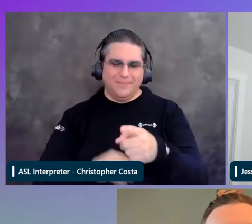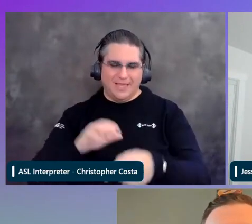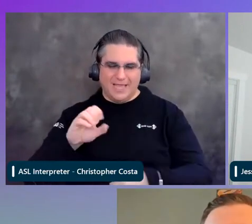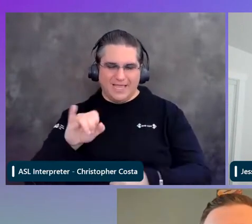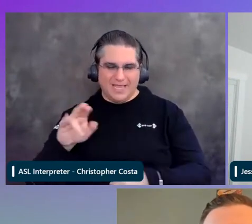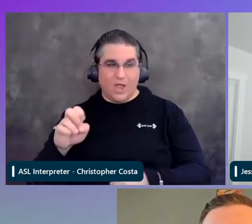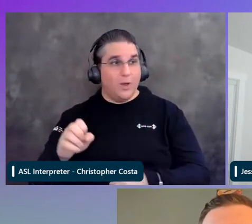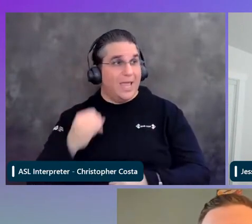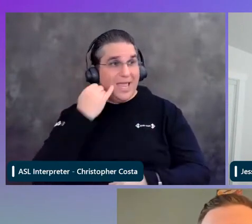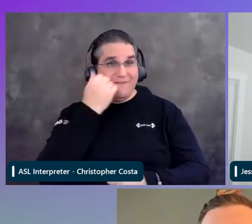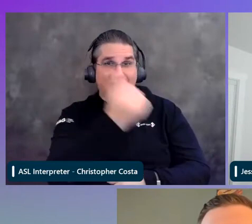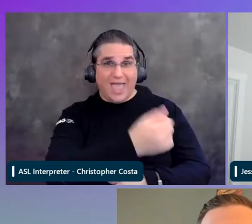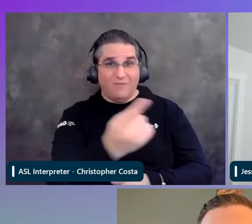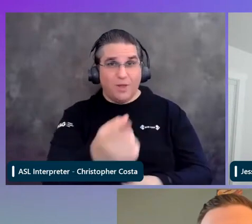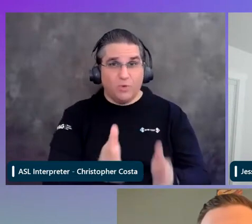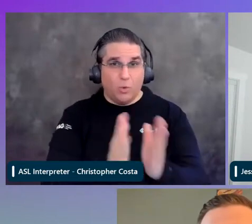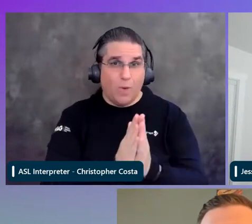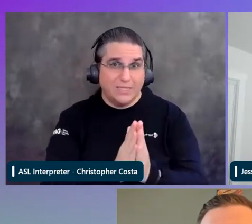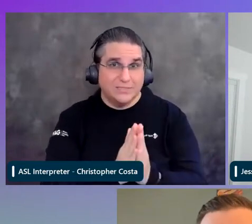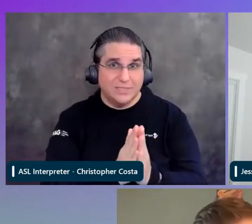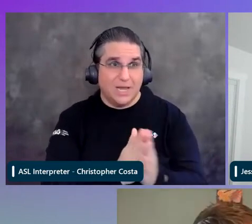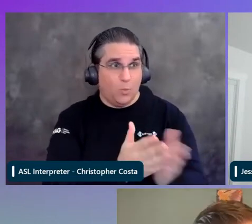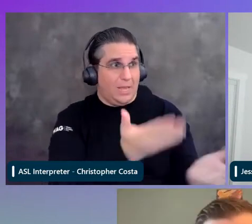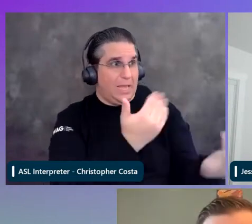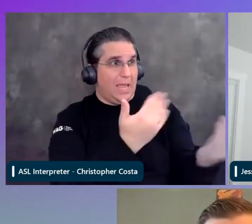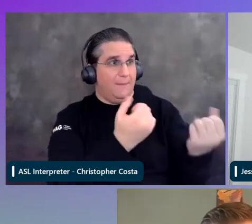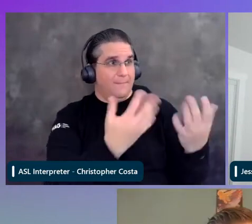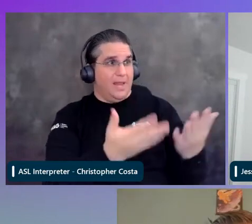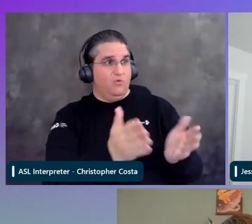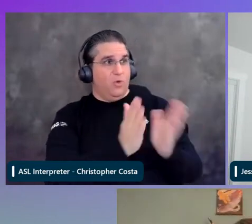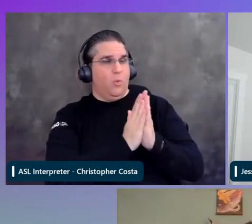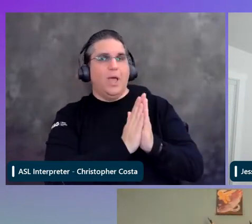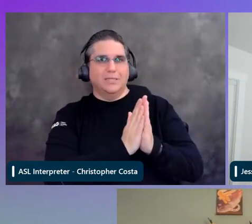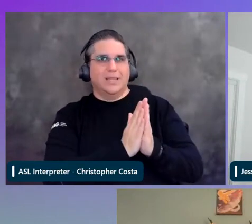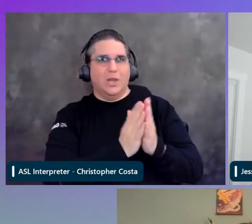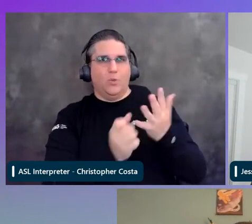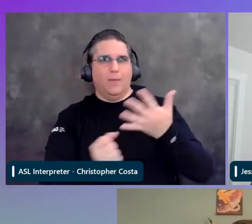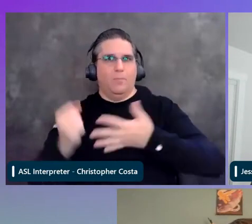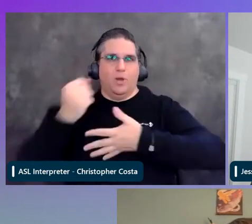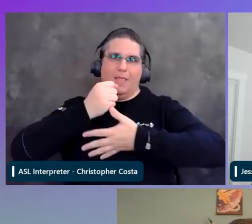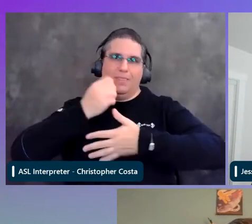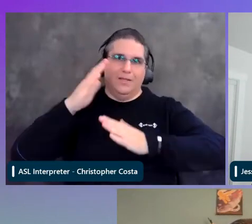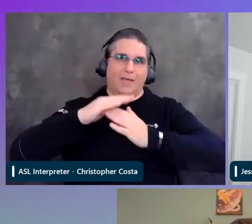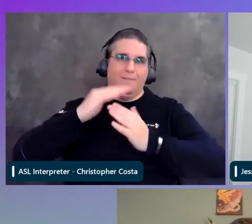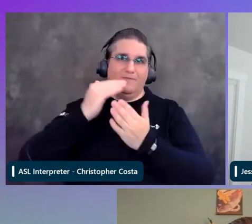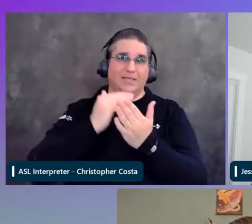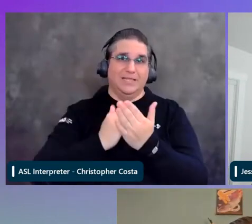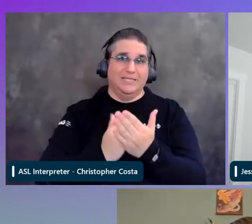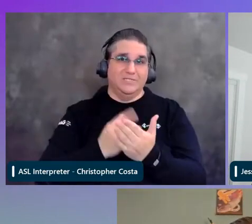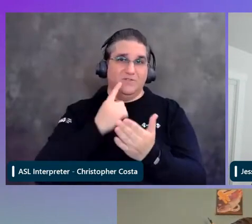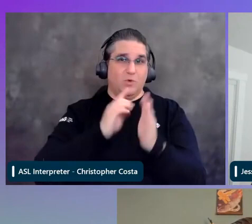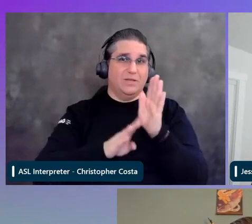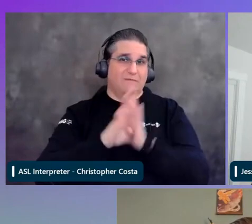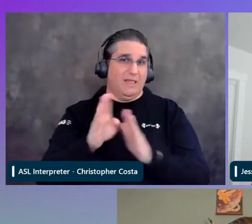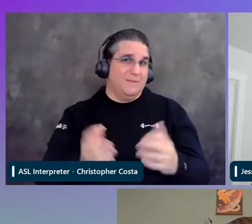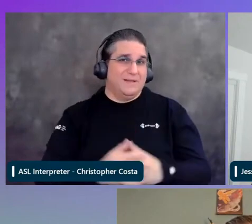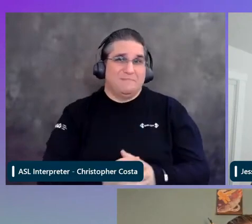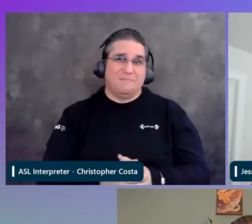if everyone's asking for it, then it might get, uh, shot to the top of the queue for